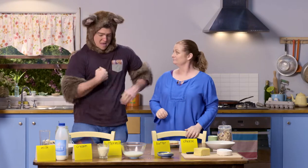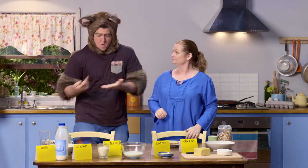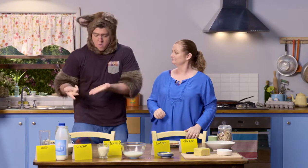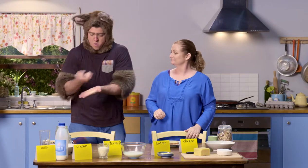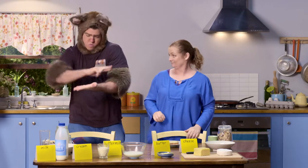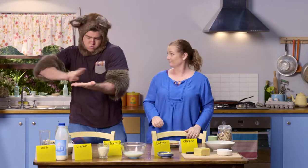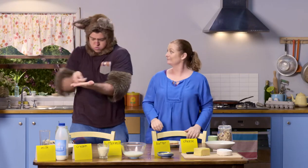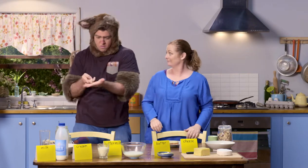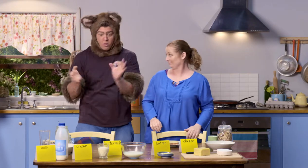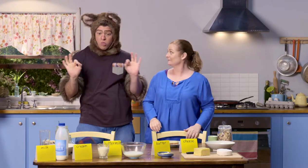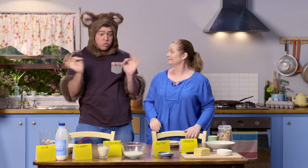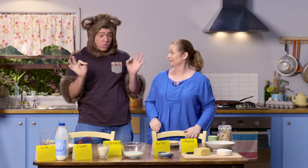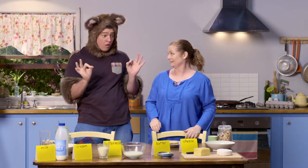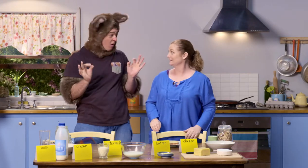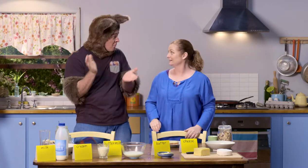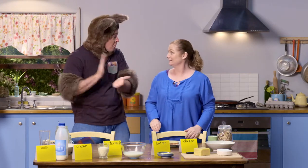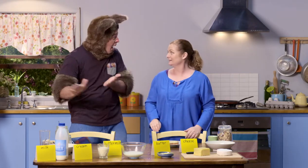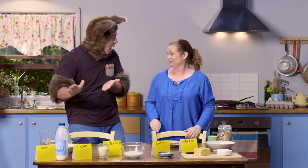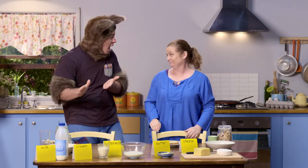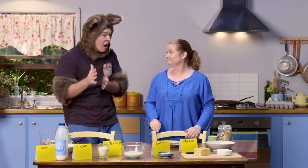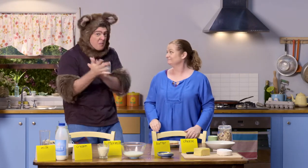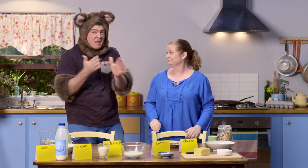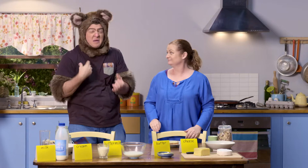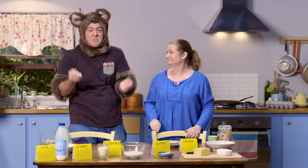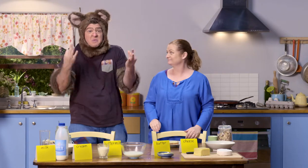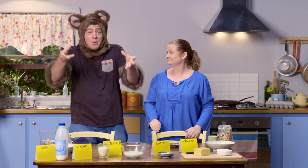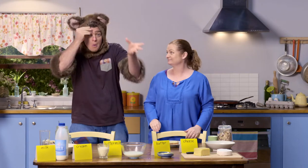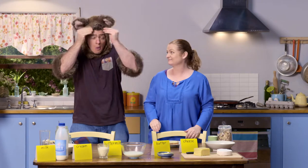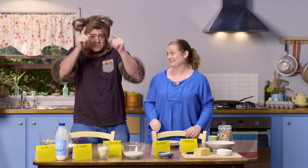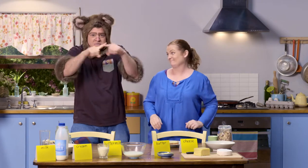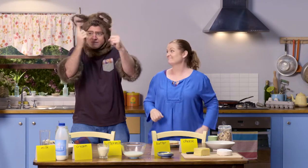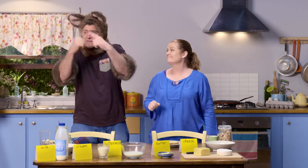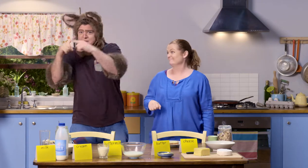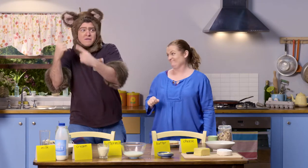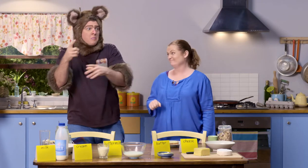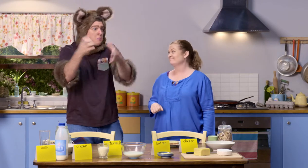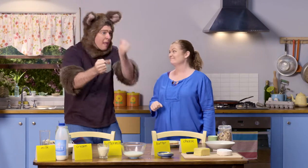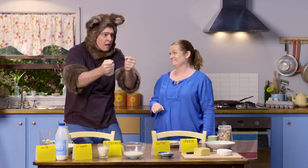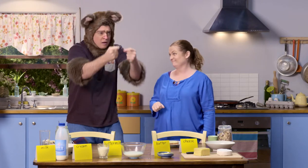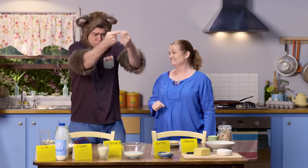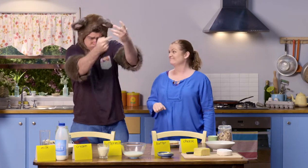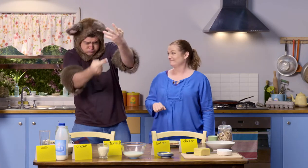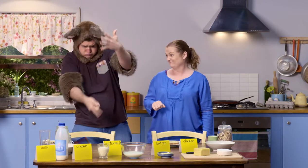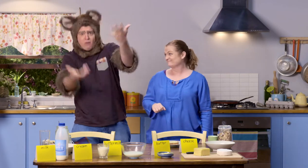that if I hadn't used all the butter this morning, we would never have had the chance to learn about milk and all the different things that come from it.